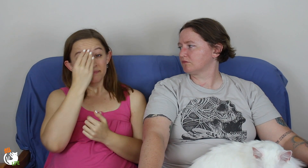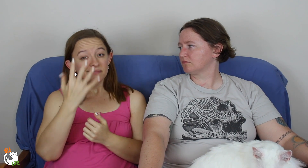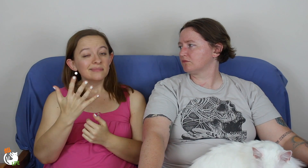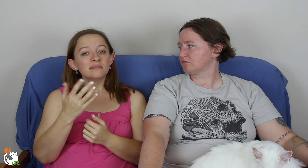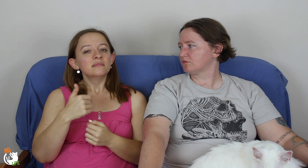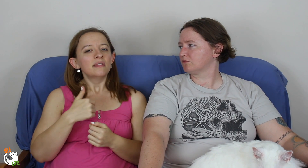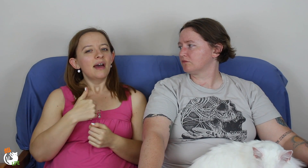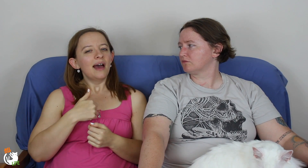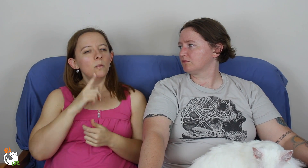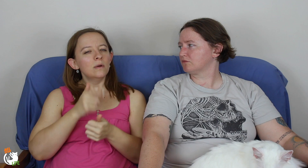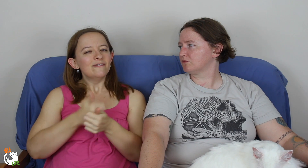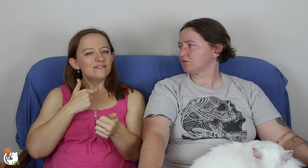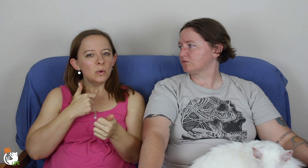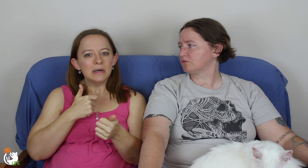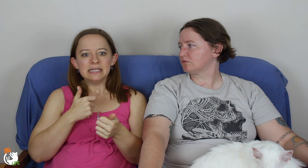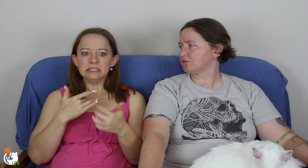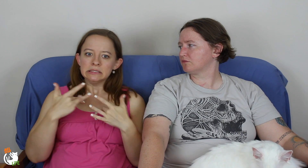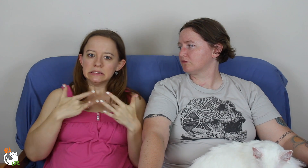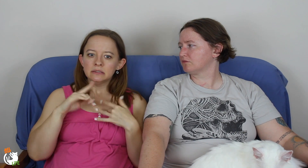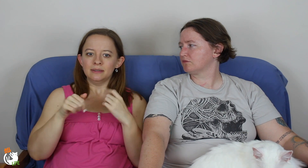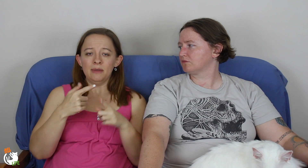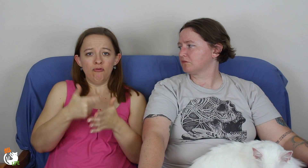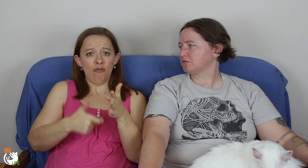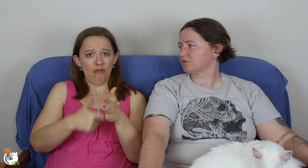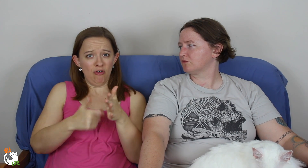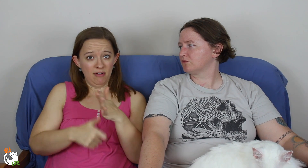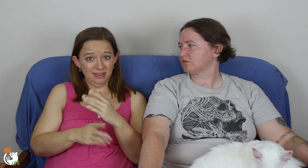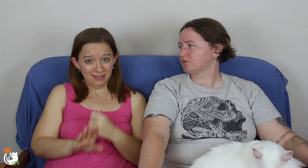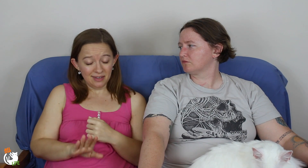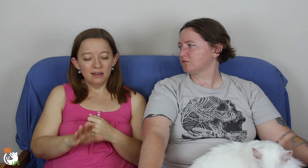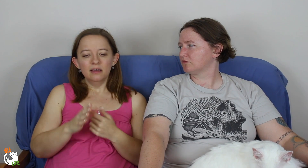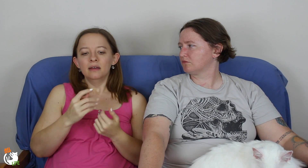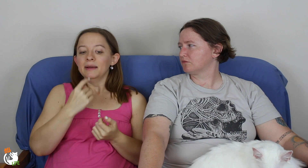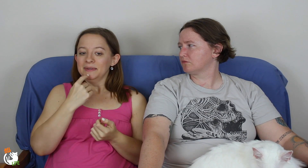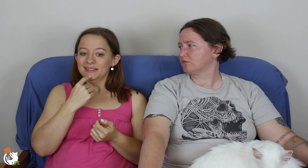I would avoid being really concerned about costs.